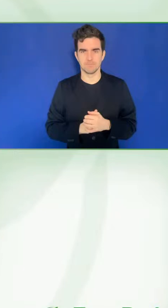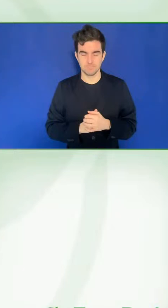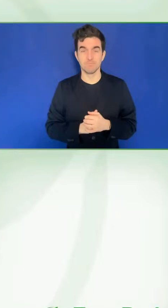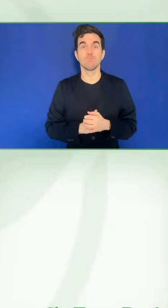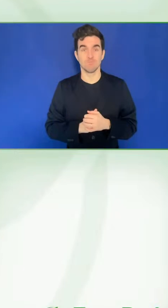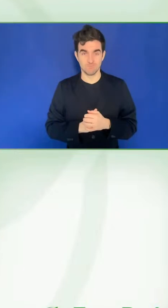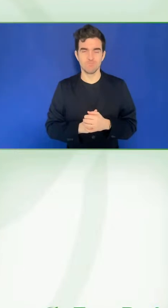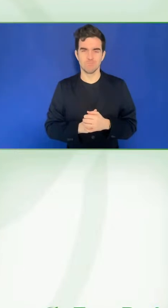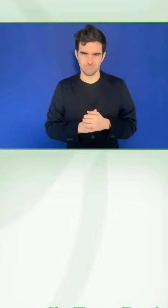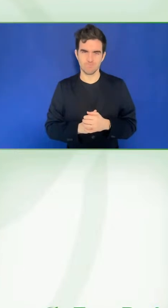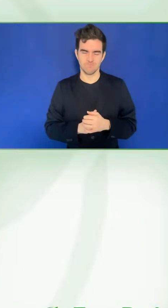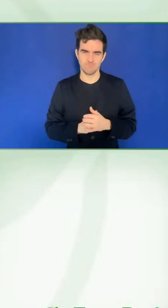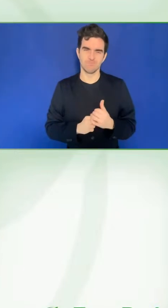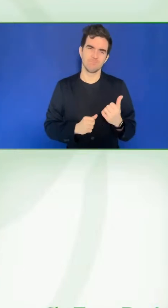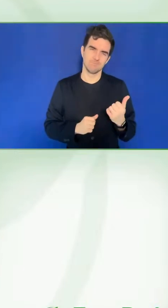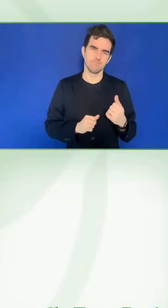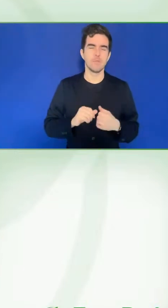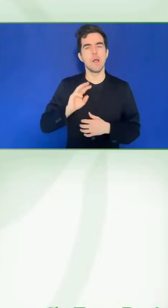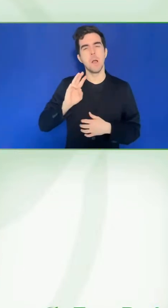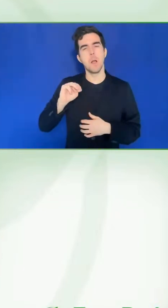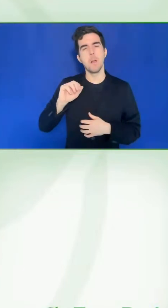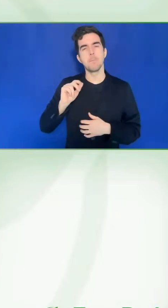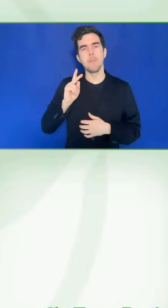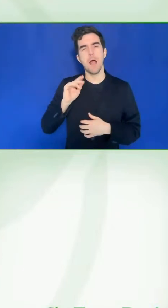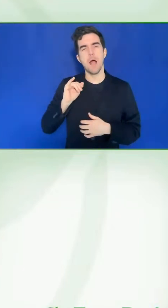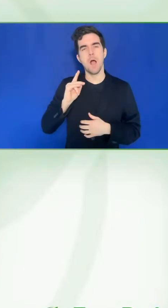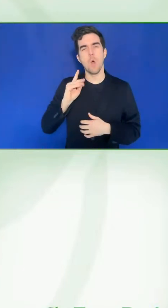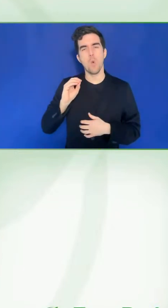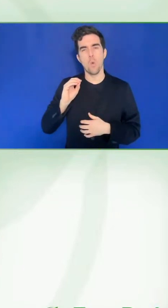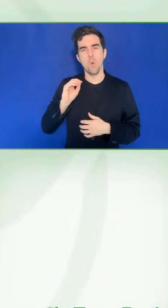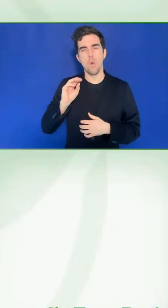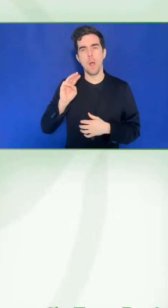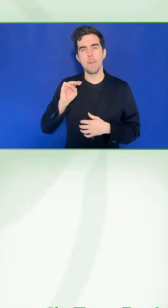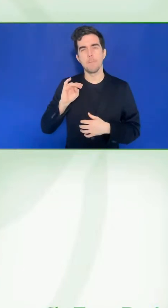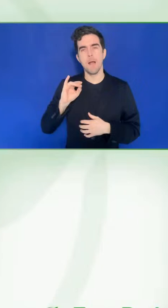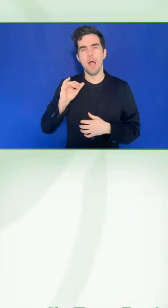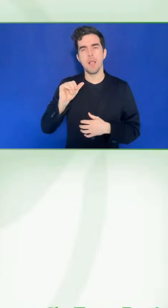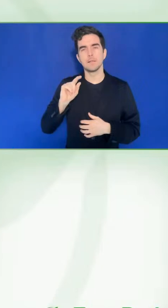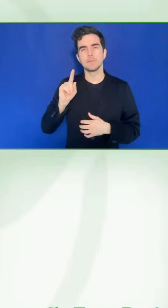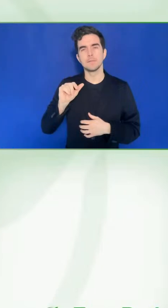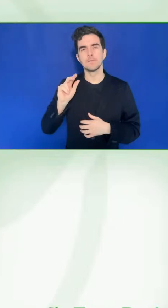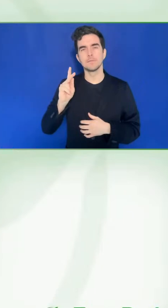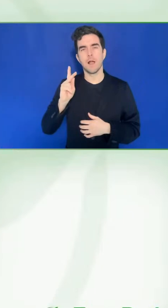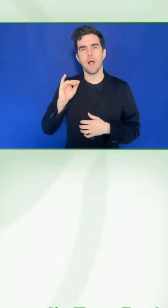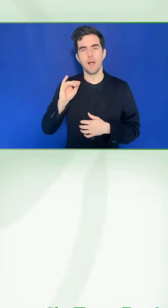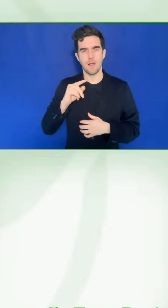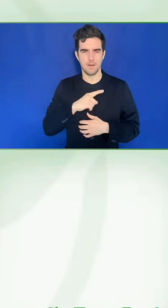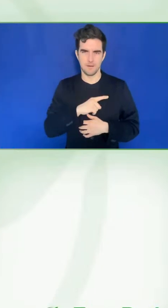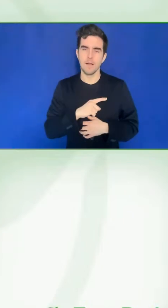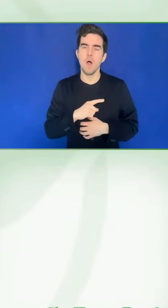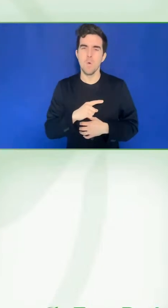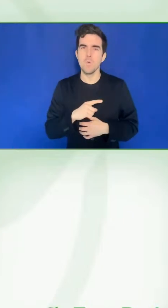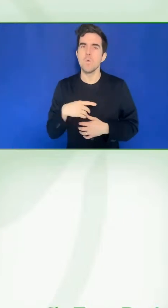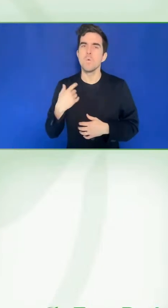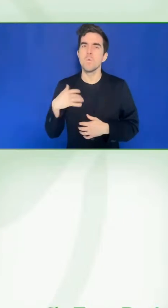Okayama broadcasting Corp is a local TV station in Japan, it is for inclusive broadcasting. What is inclusive broadcasting? We have sign language, for deaf people, in order to recognise that nobody is left behind, old employers of the corporation feature. I would like to emphasise that we have launched Simon which which promotes information accessibility. These were taken for the first time by the Corp in Japan.